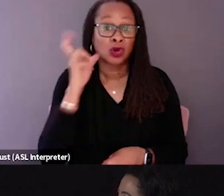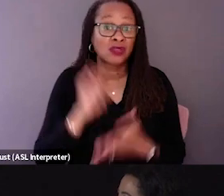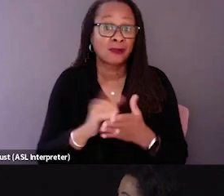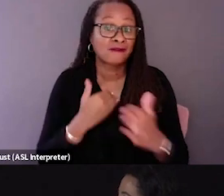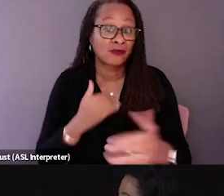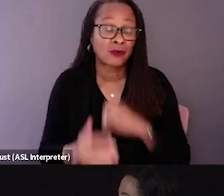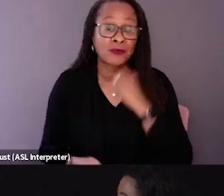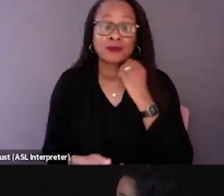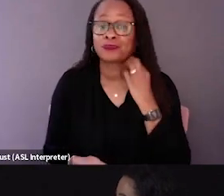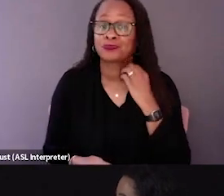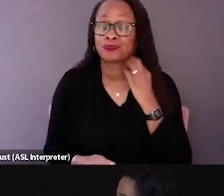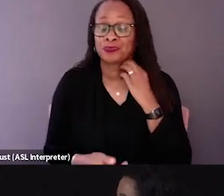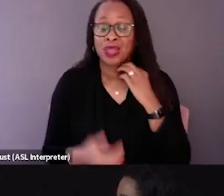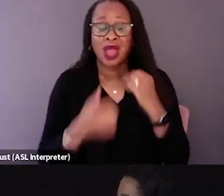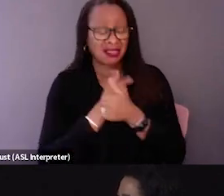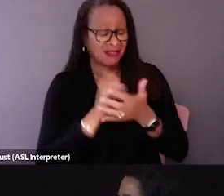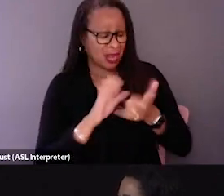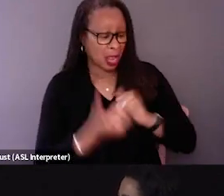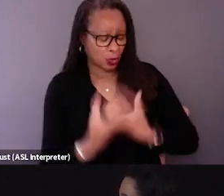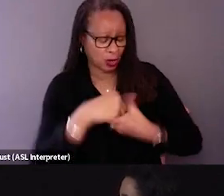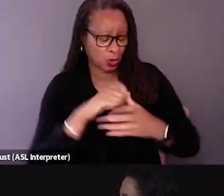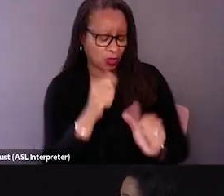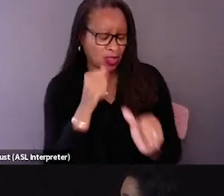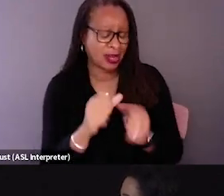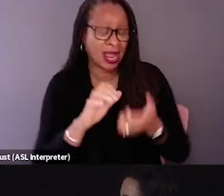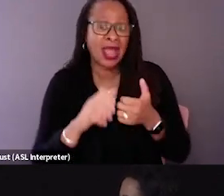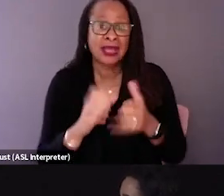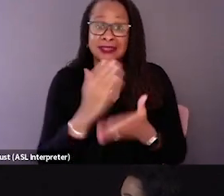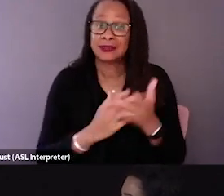And the way that you incorporate the letters is so amazing and some of the people who wrote the letters.